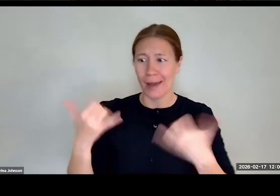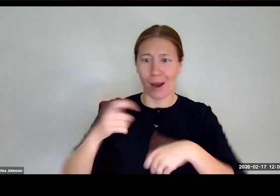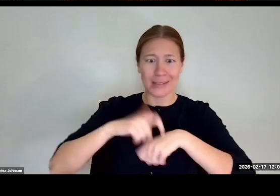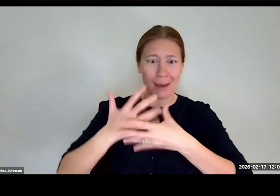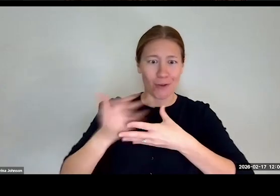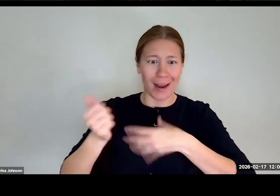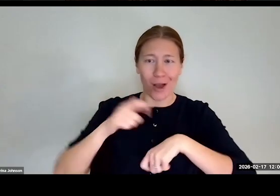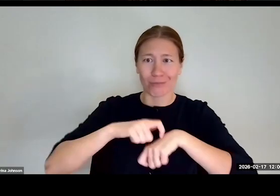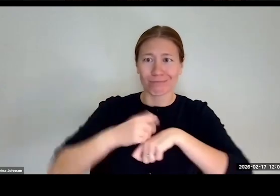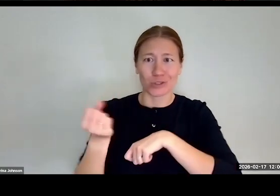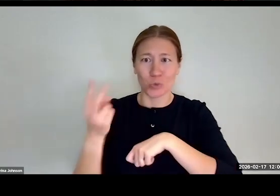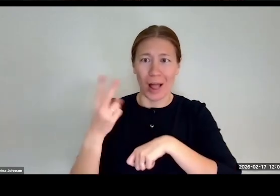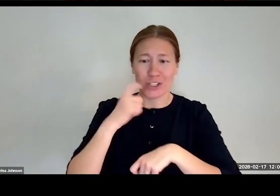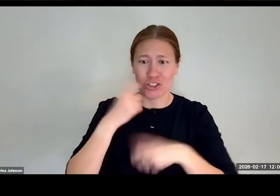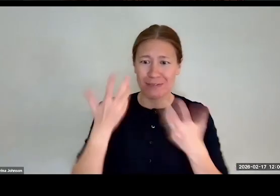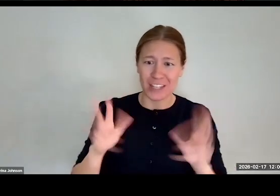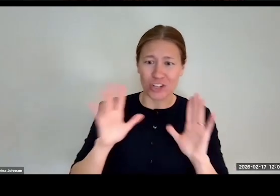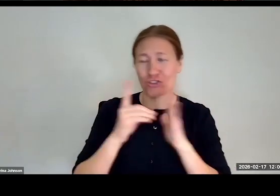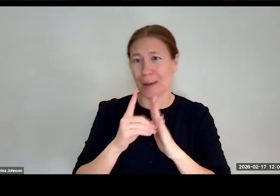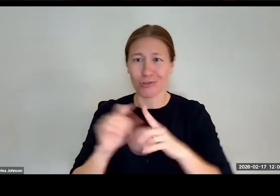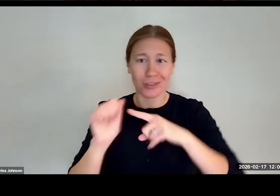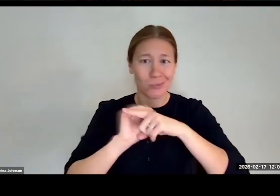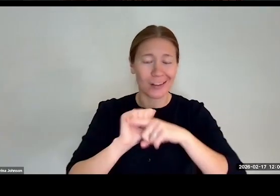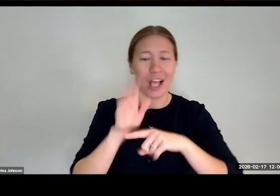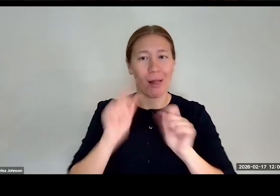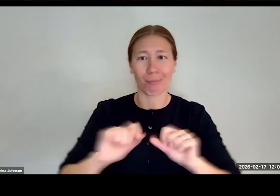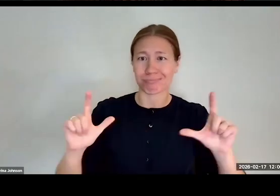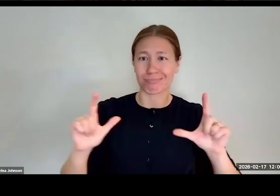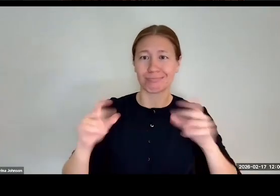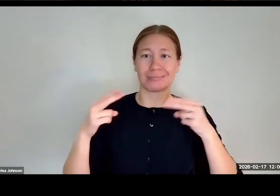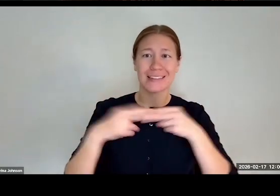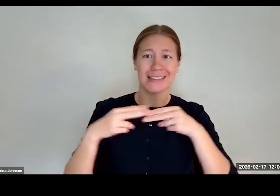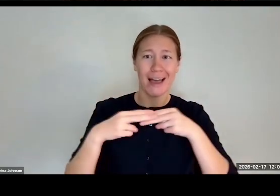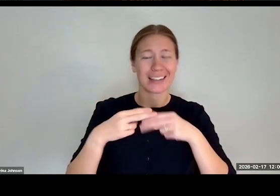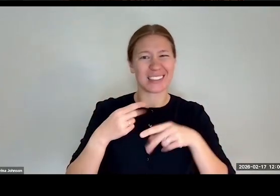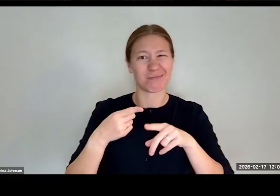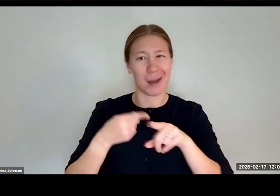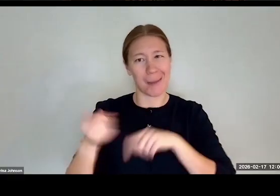I'm going to close this out and quickly open up my main PowerPoint slides.